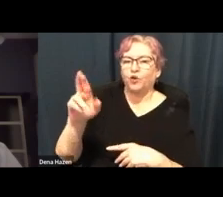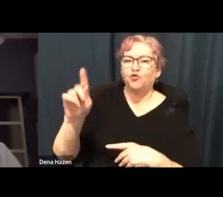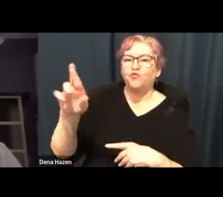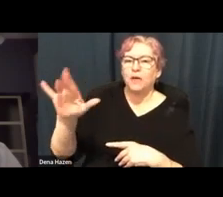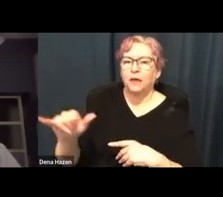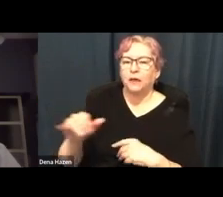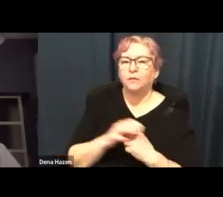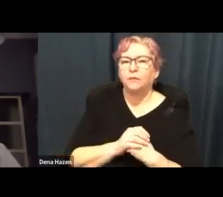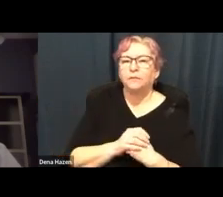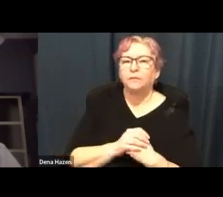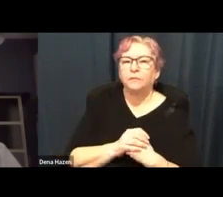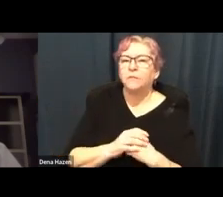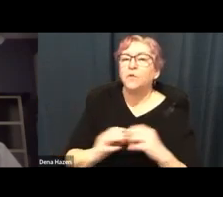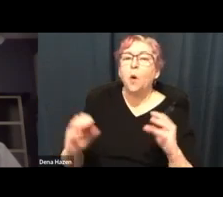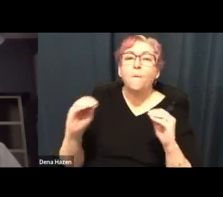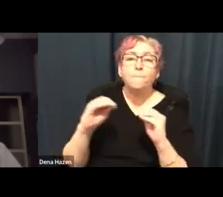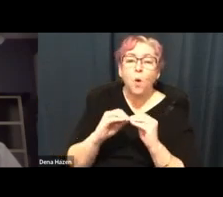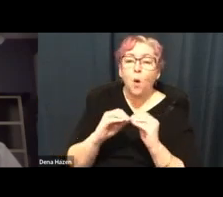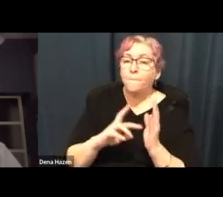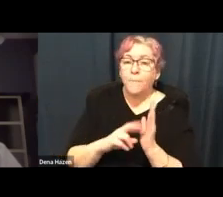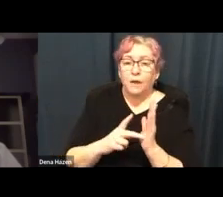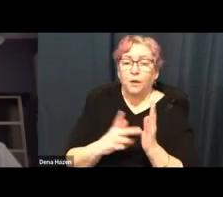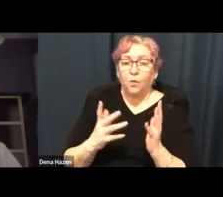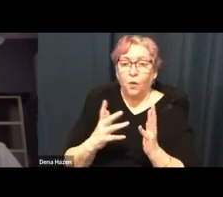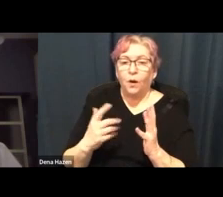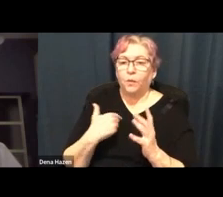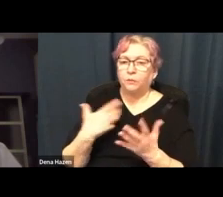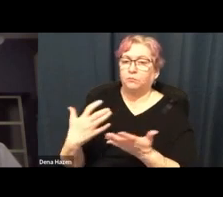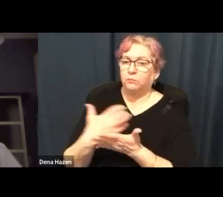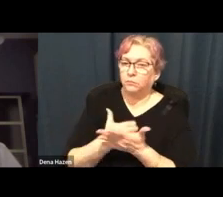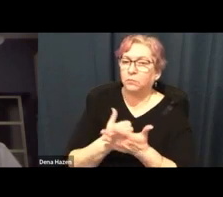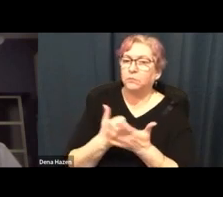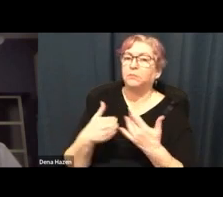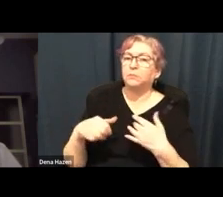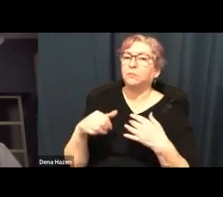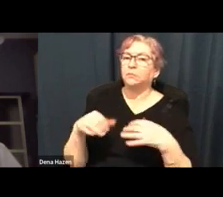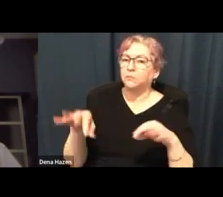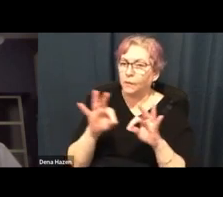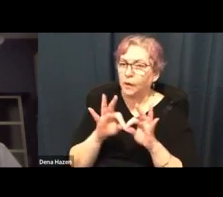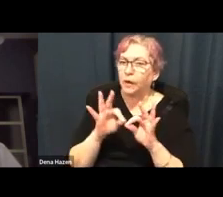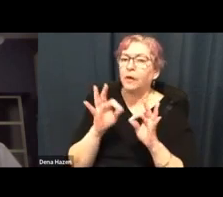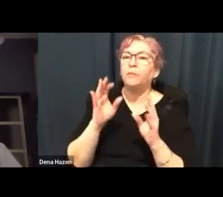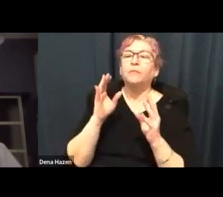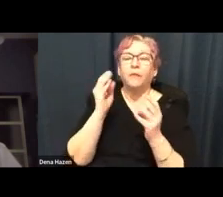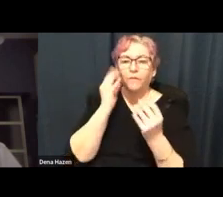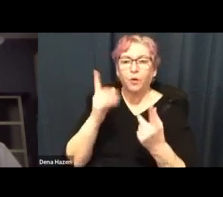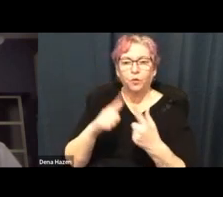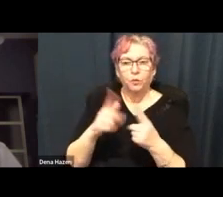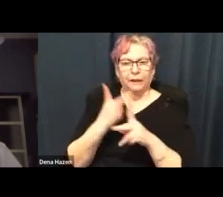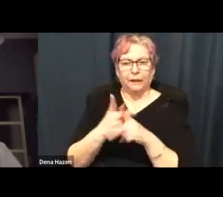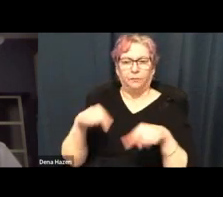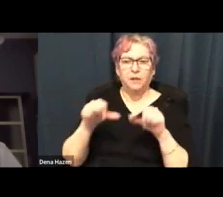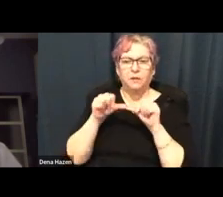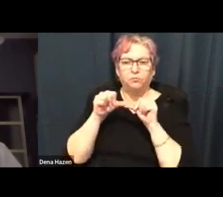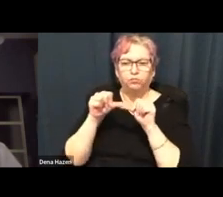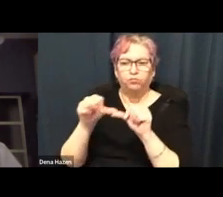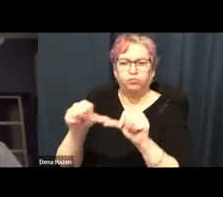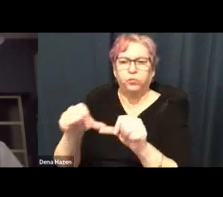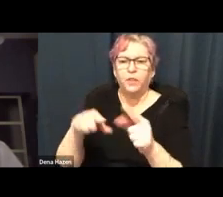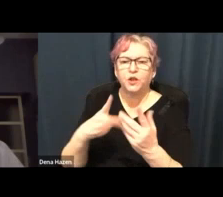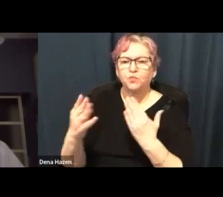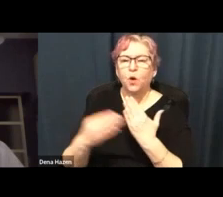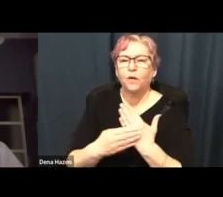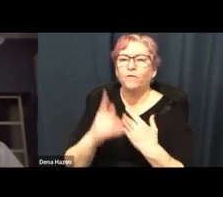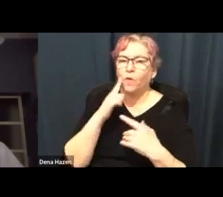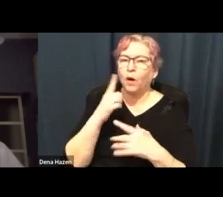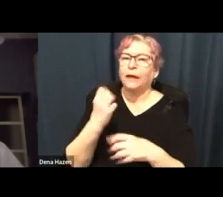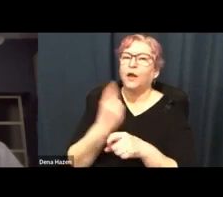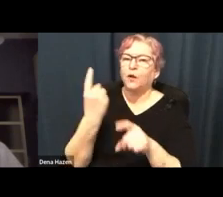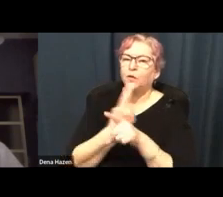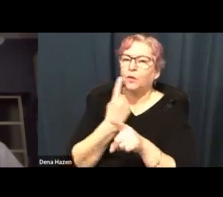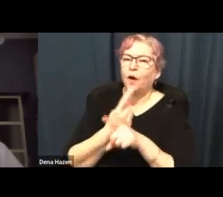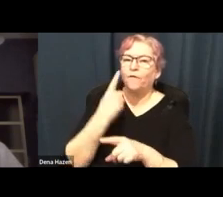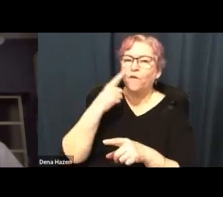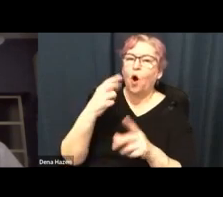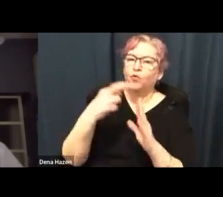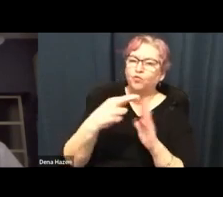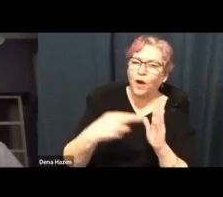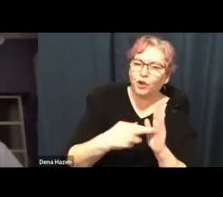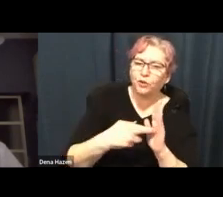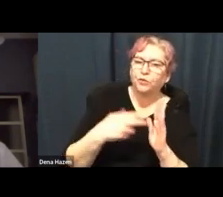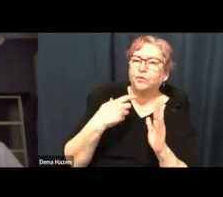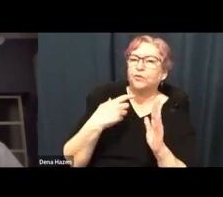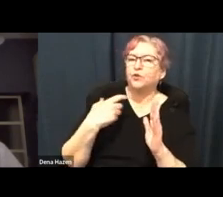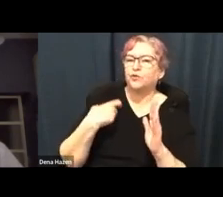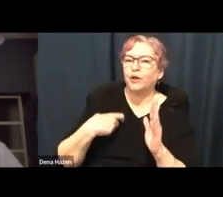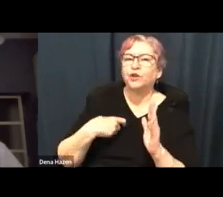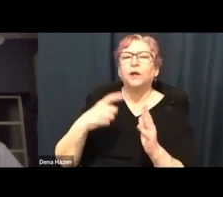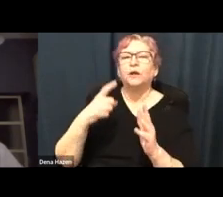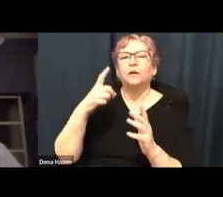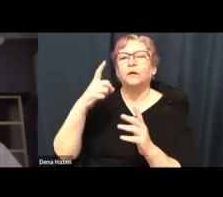So furthermore, we've collected the key information to take the program forward, including the appropriate registration endpoint, the dose,